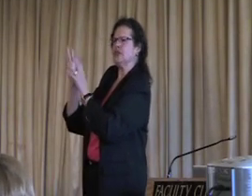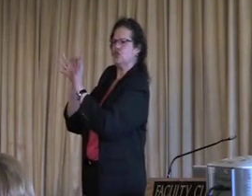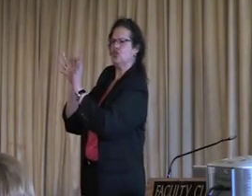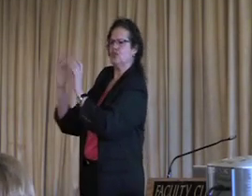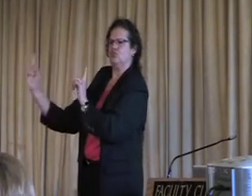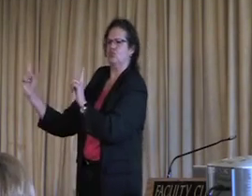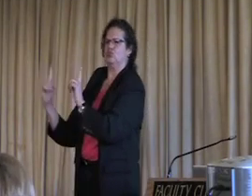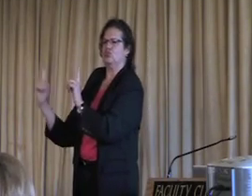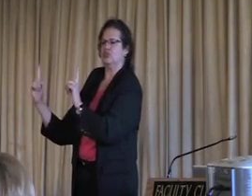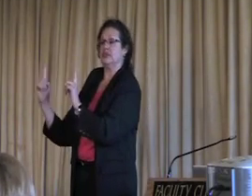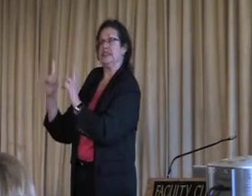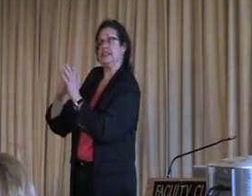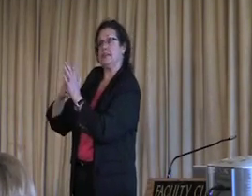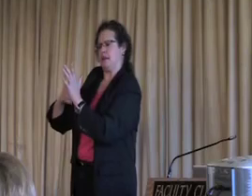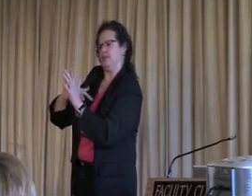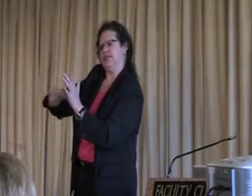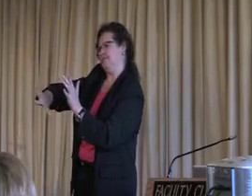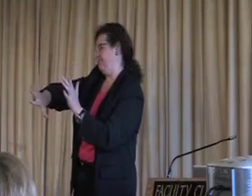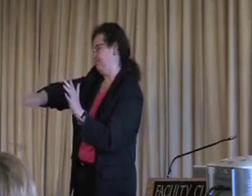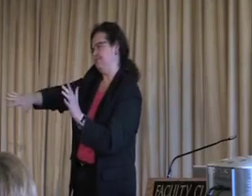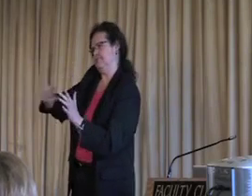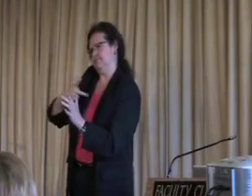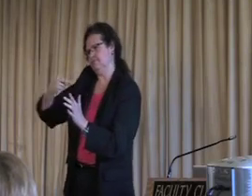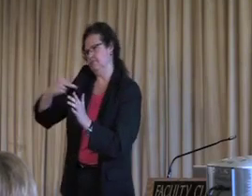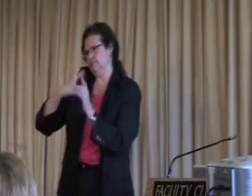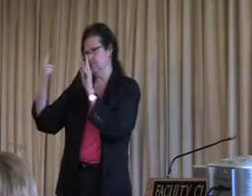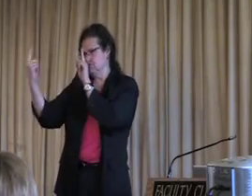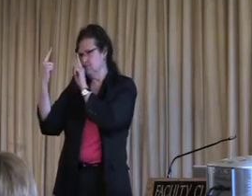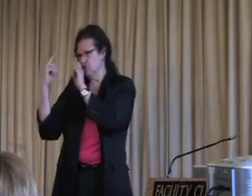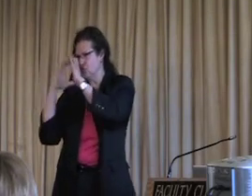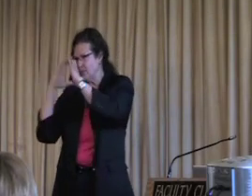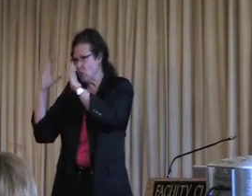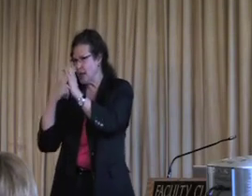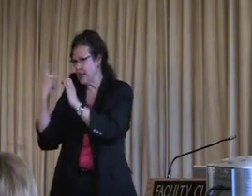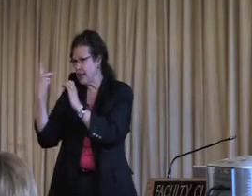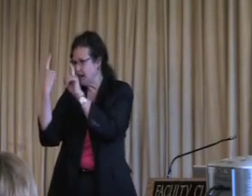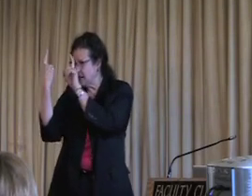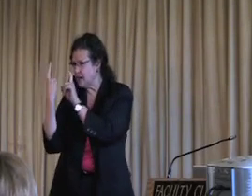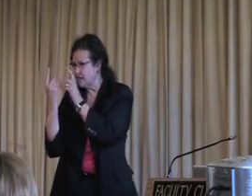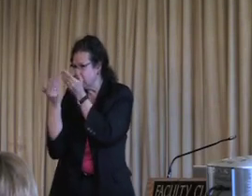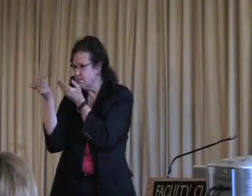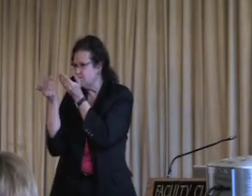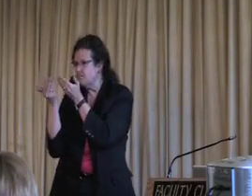talked about strategies about how we would provide that access. And we would go to other